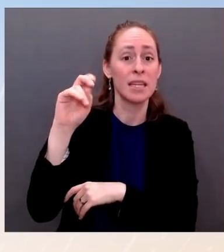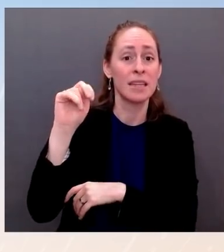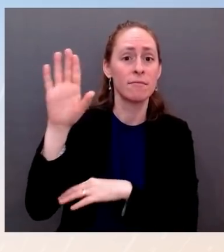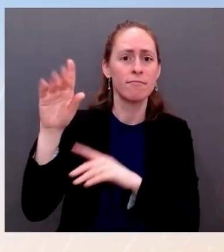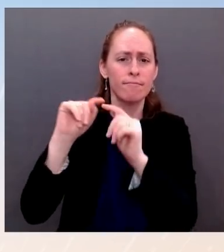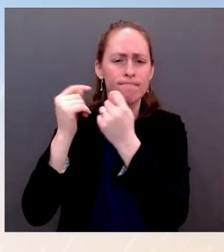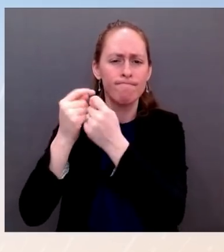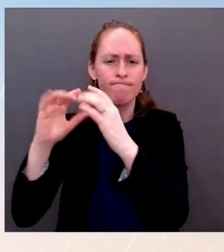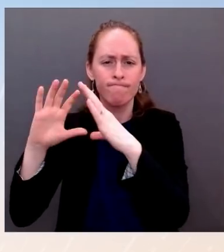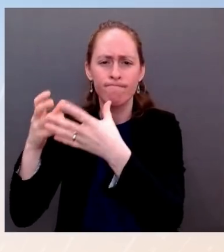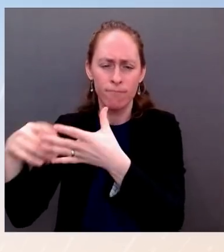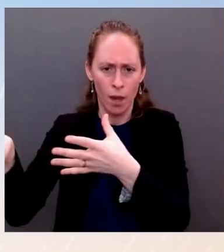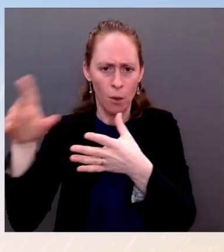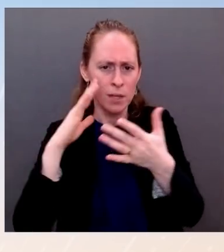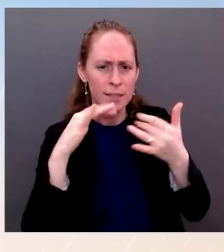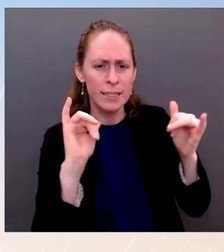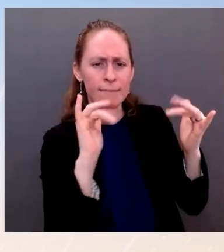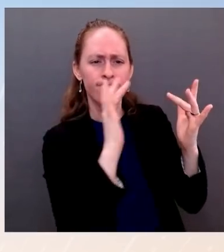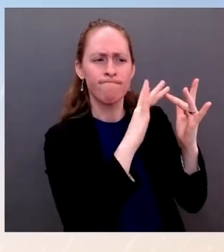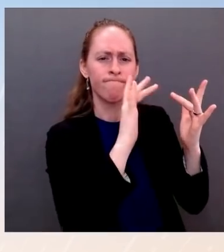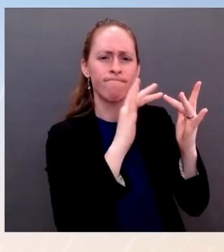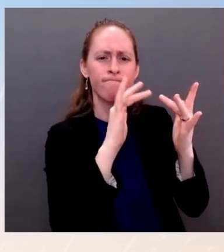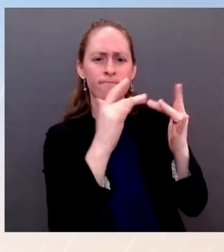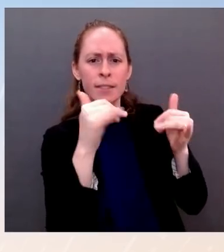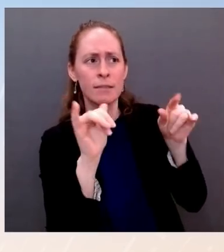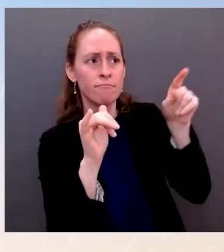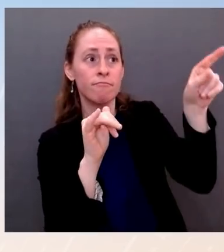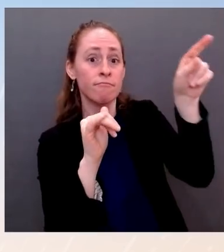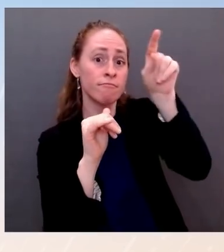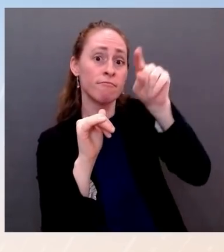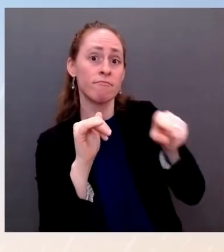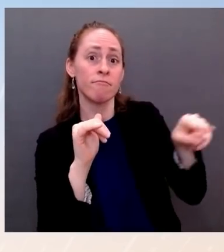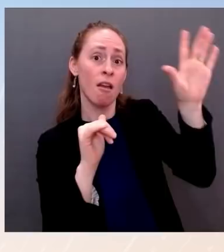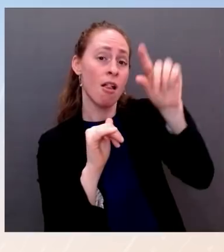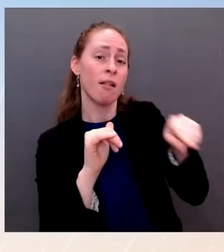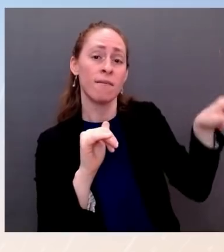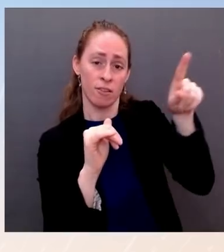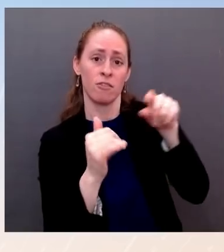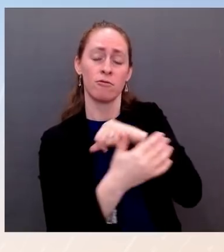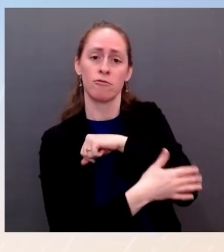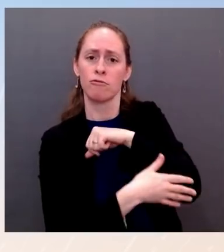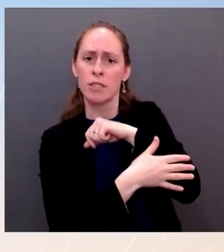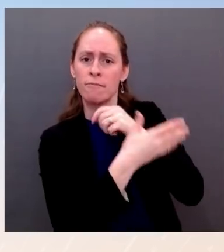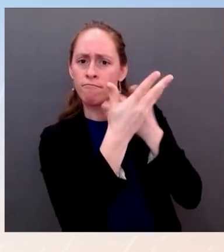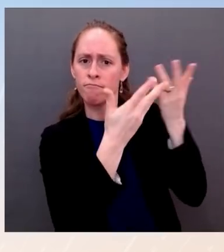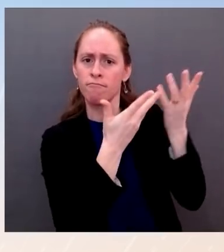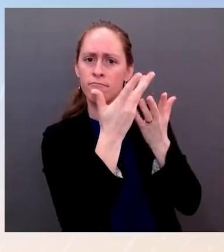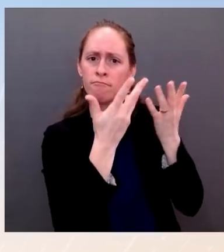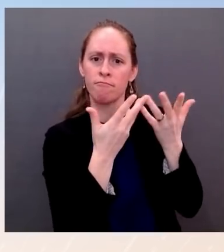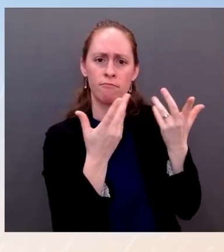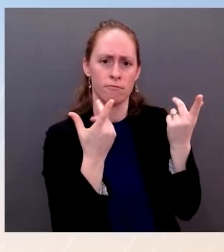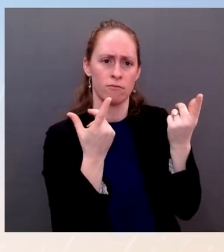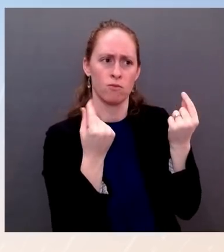and on any response that is necessary should Putin decide to order military action. We are continuing to reduce